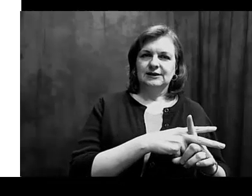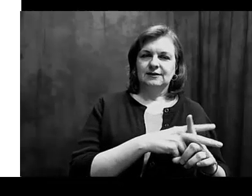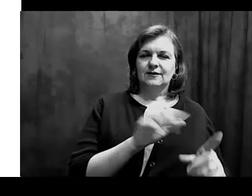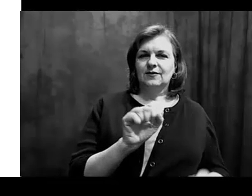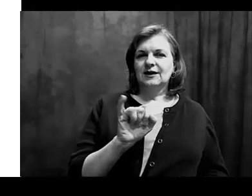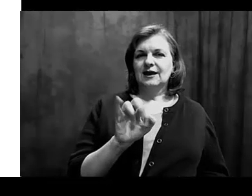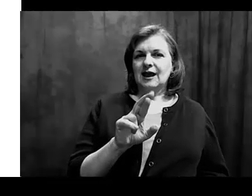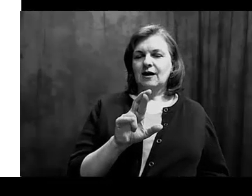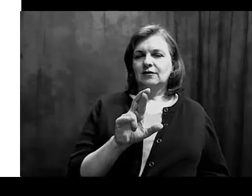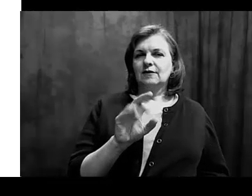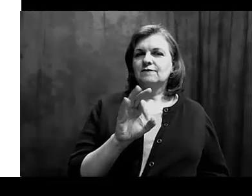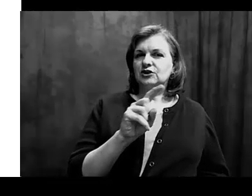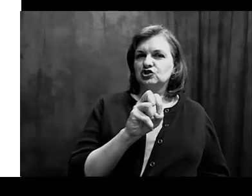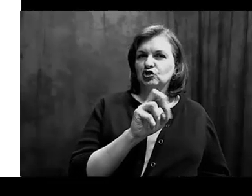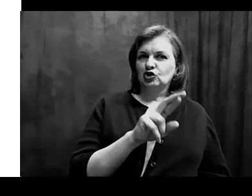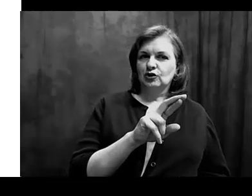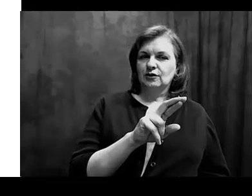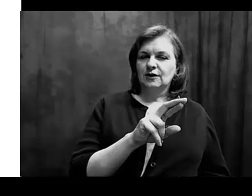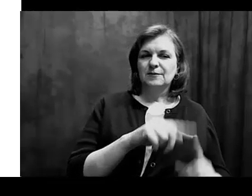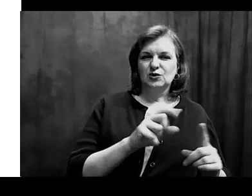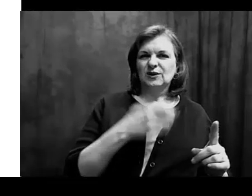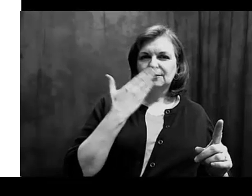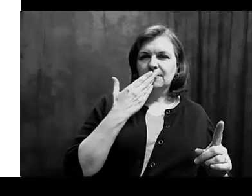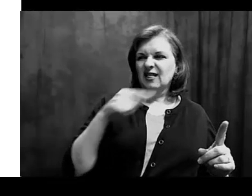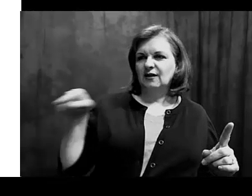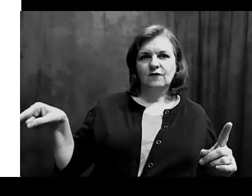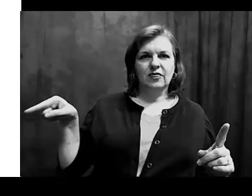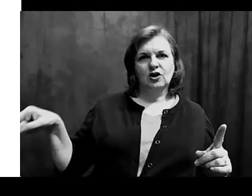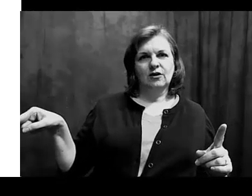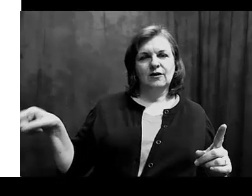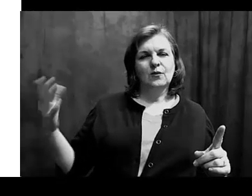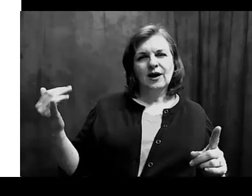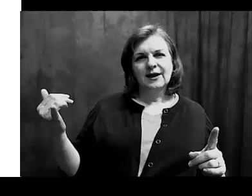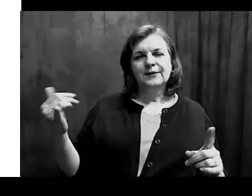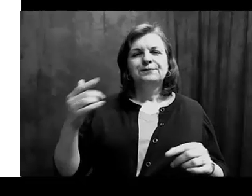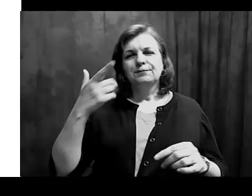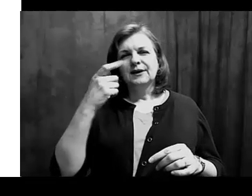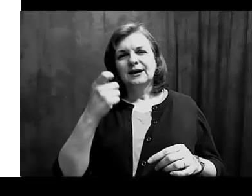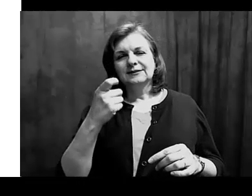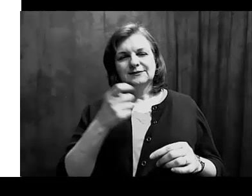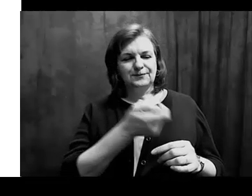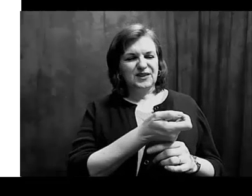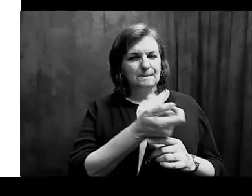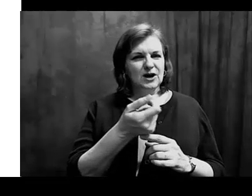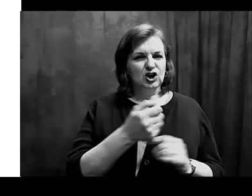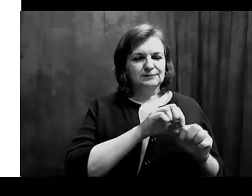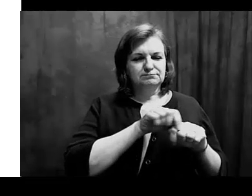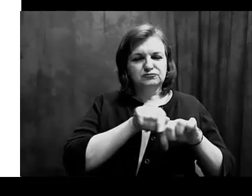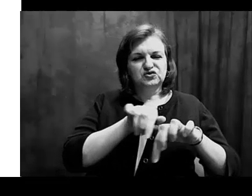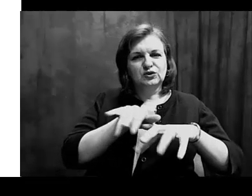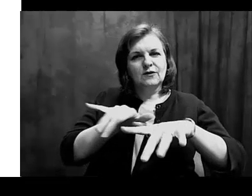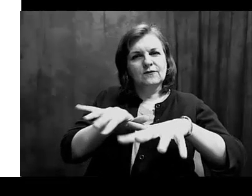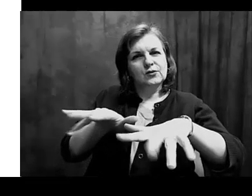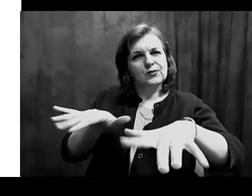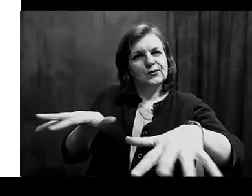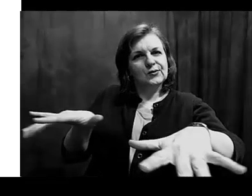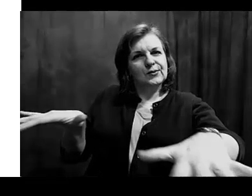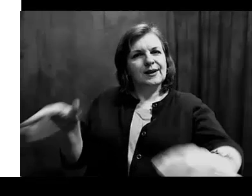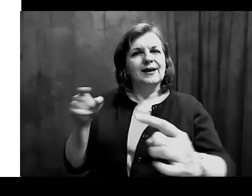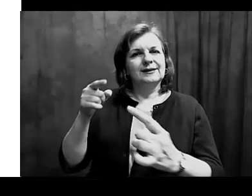and you leave the room and you come back in -- those molecules from the air freshener are very concentrated near where you plugged in the air freshener